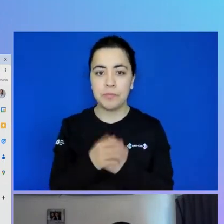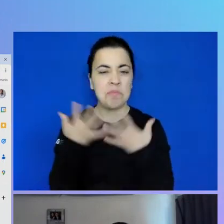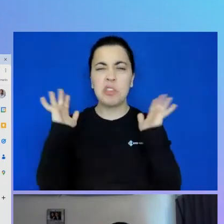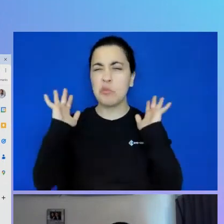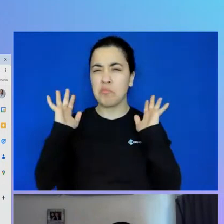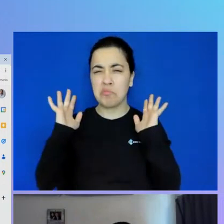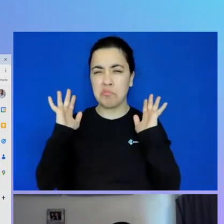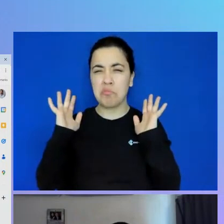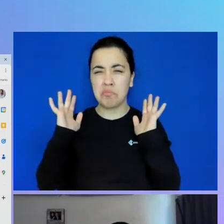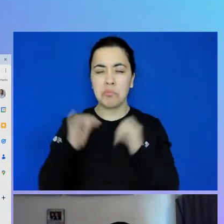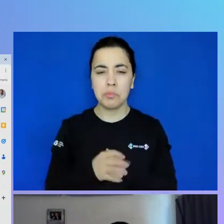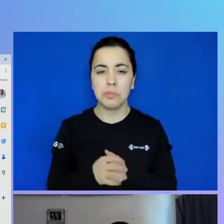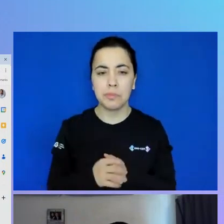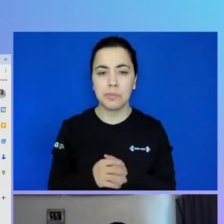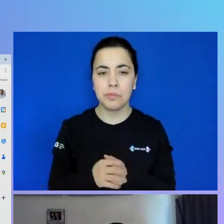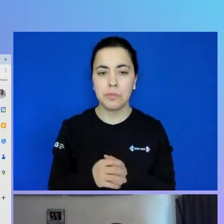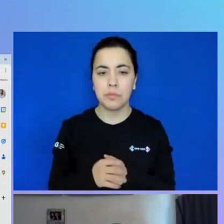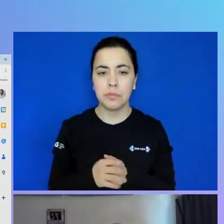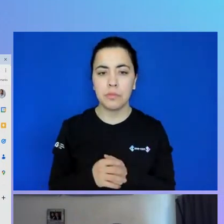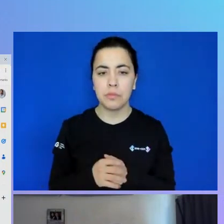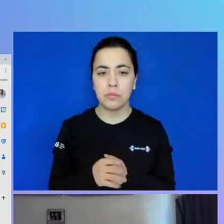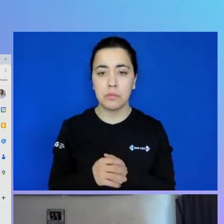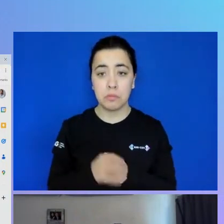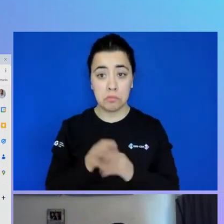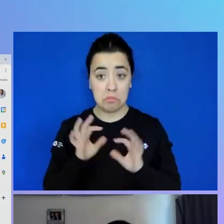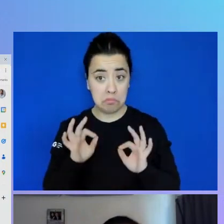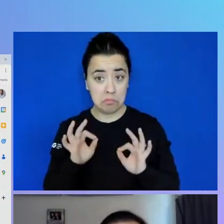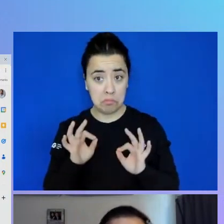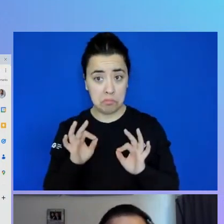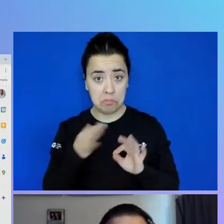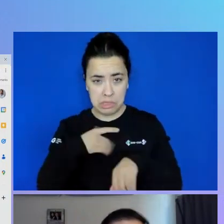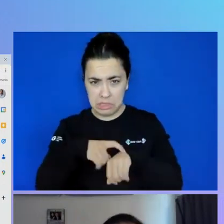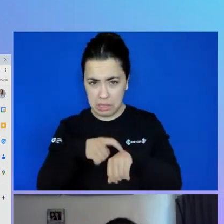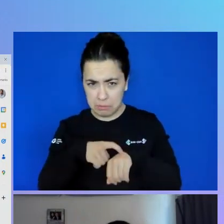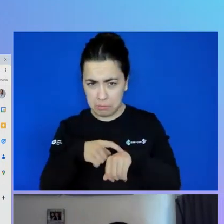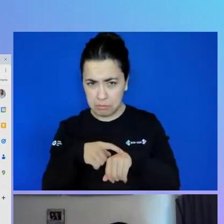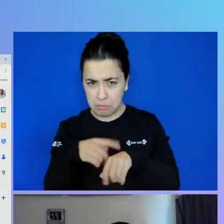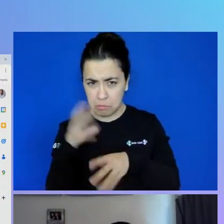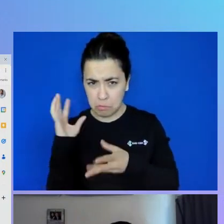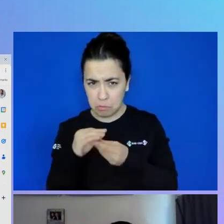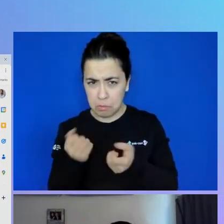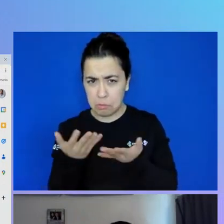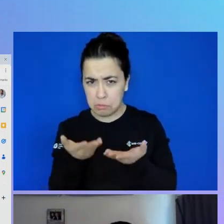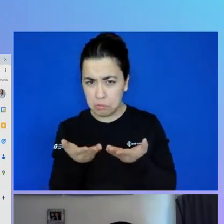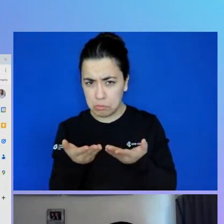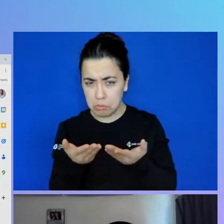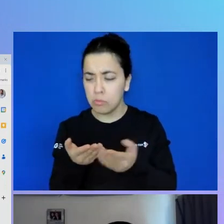men did I do two minutes and 45 seconds. Now that was just